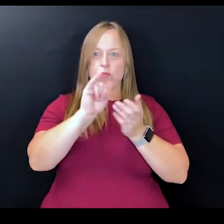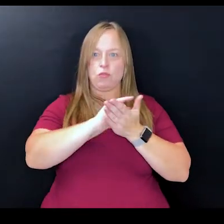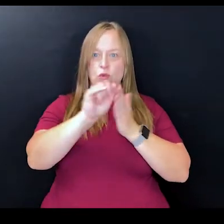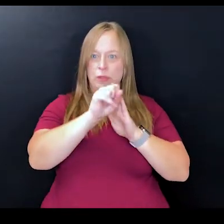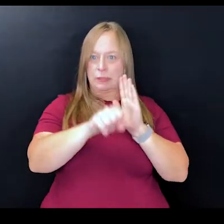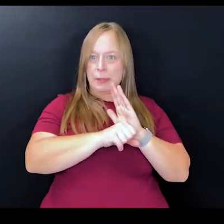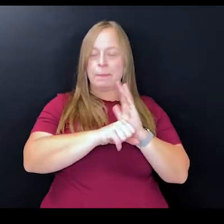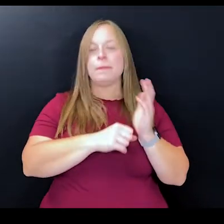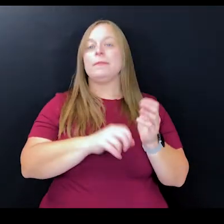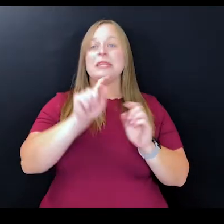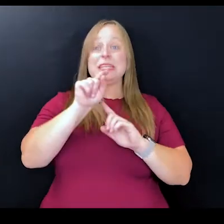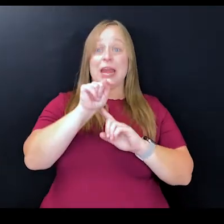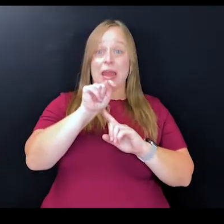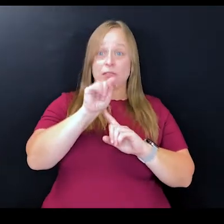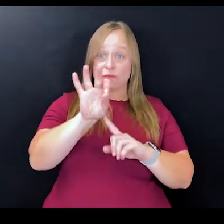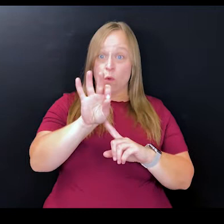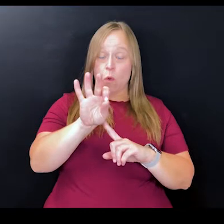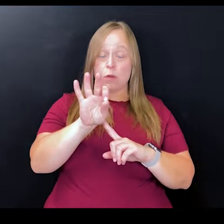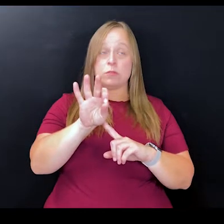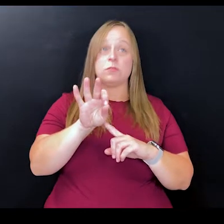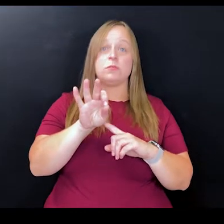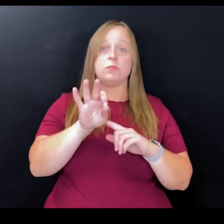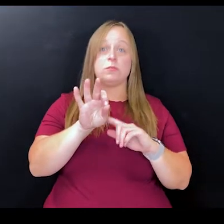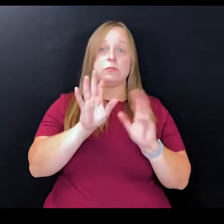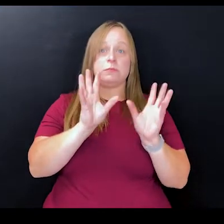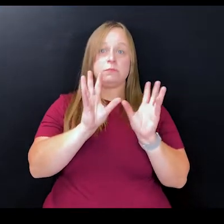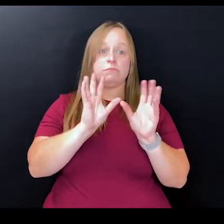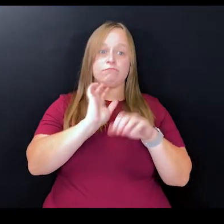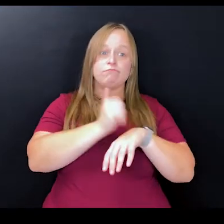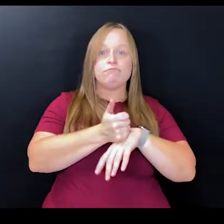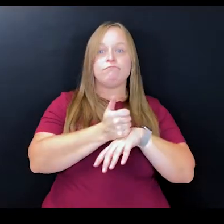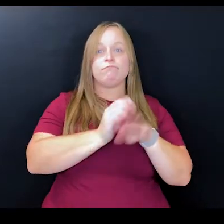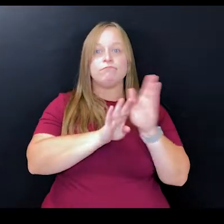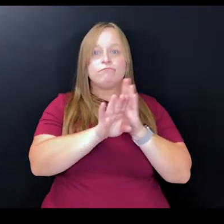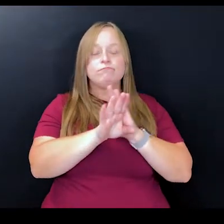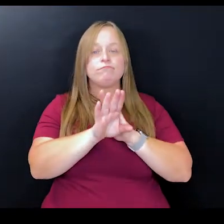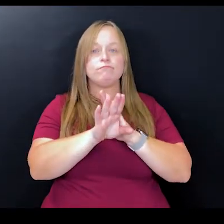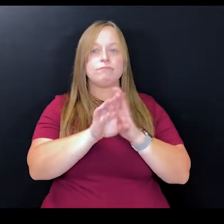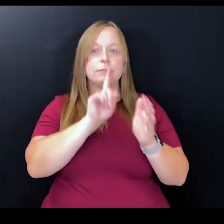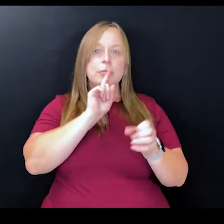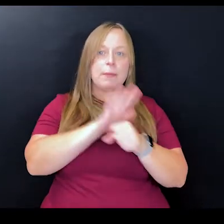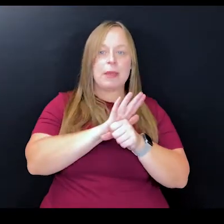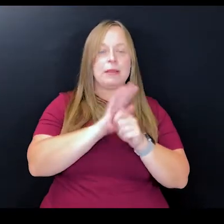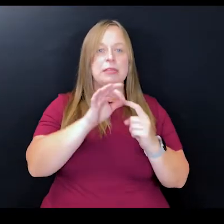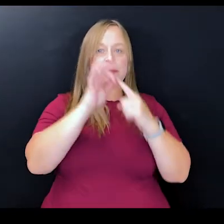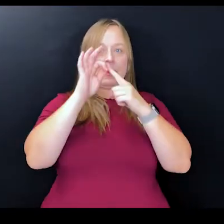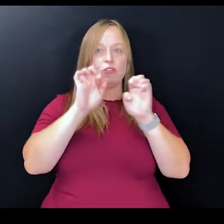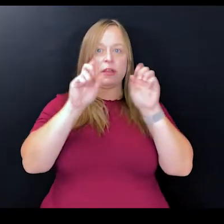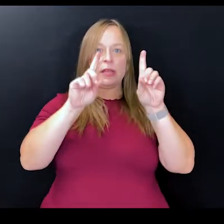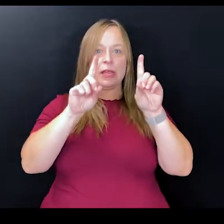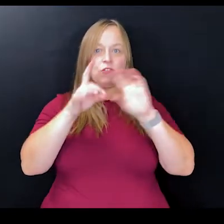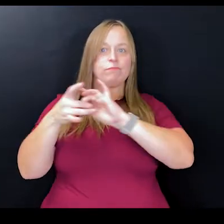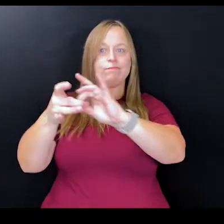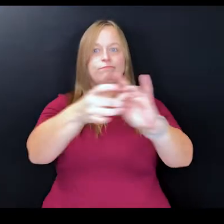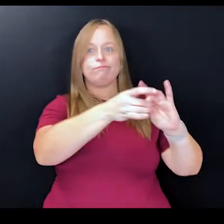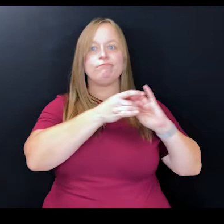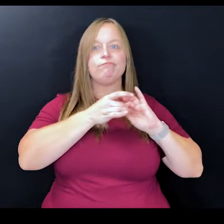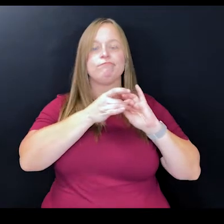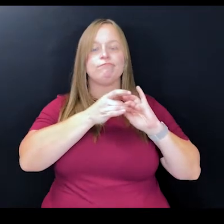So, task forces are committed to bringing all special education stakeholders together.